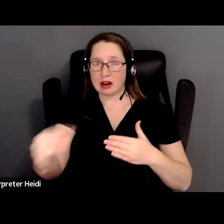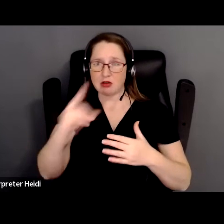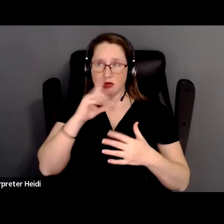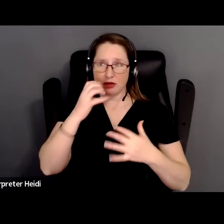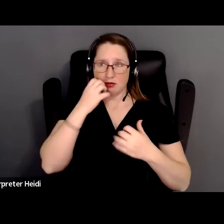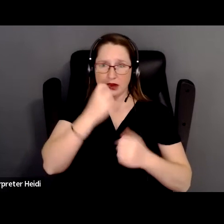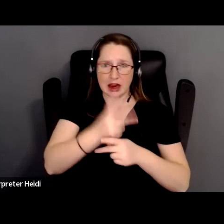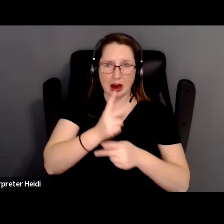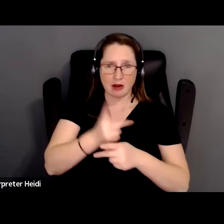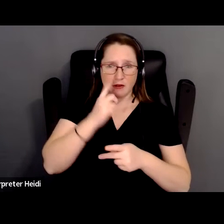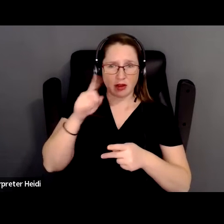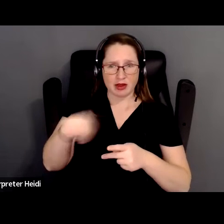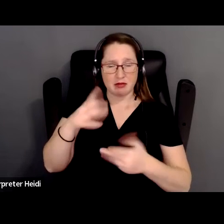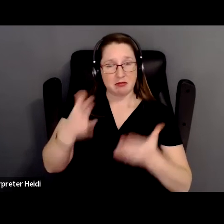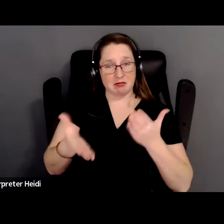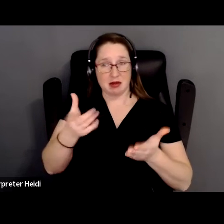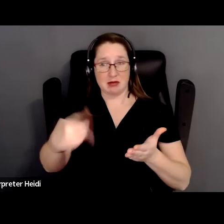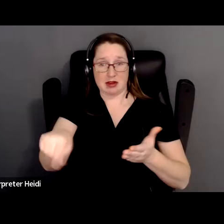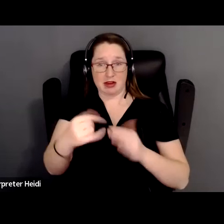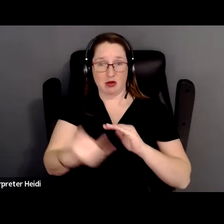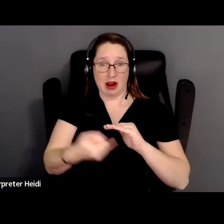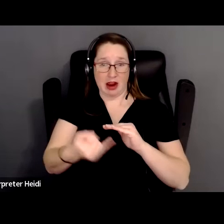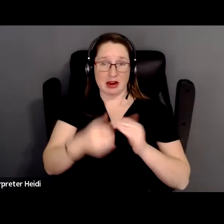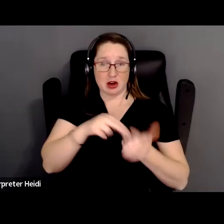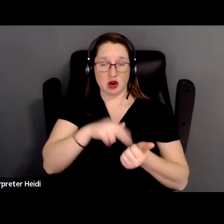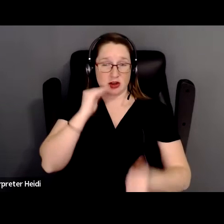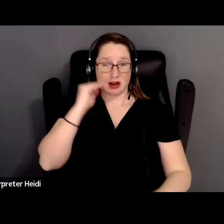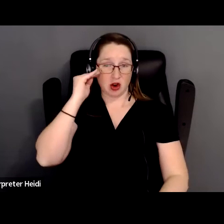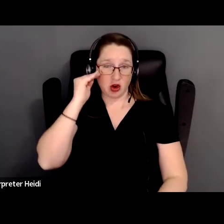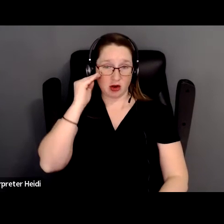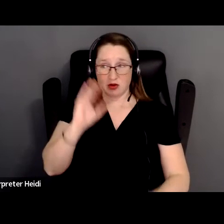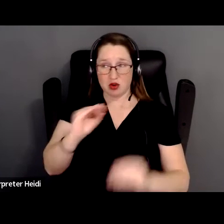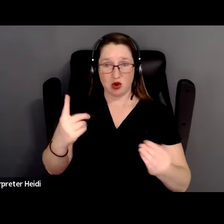they might have ended up isolated in a nursing home where nobody knows where.